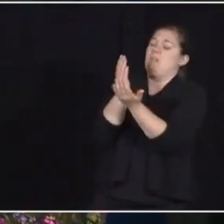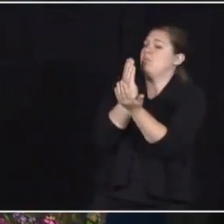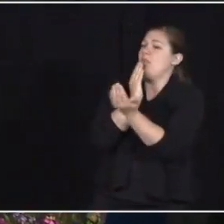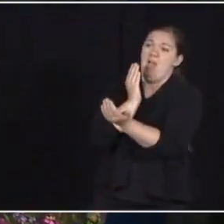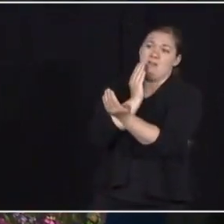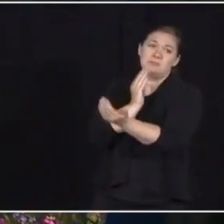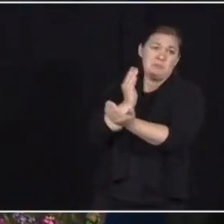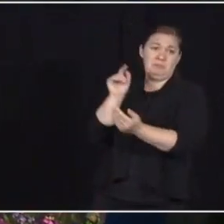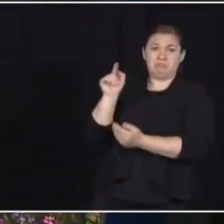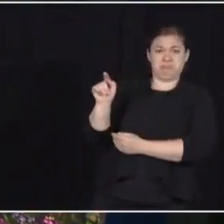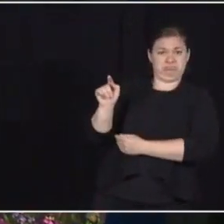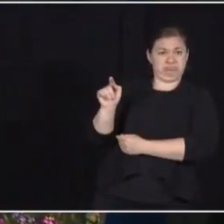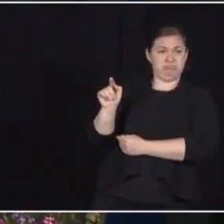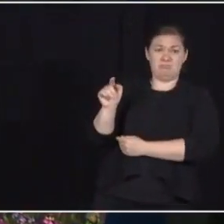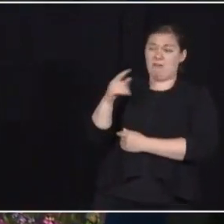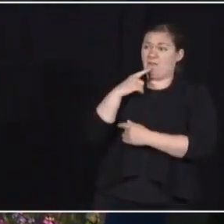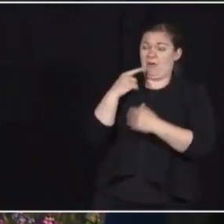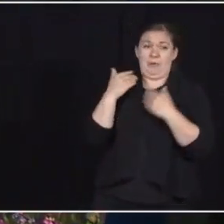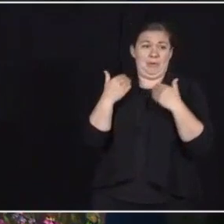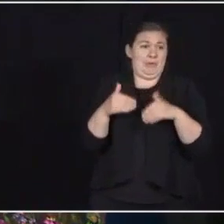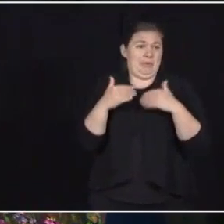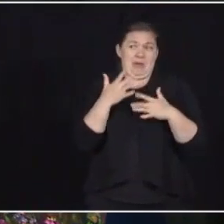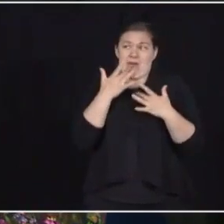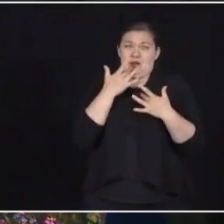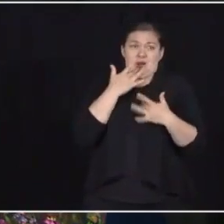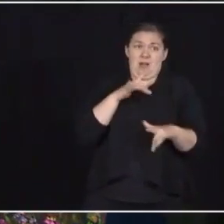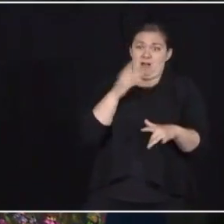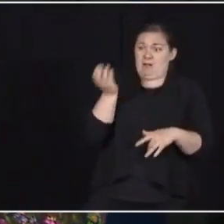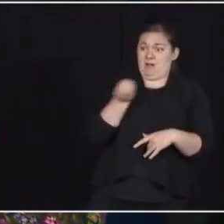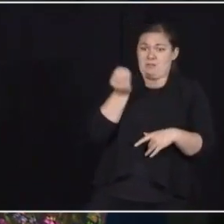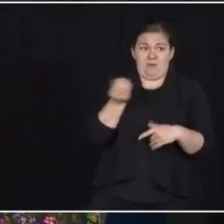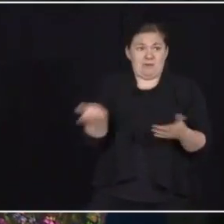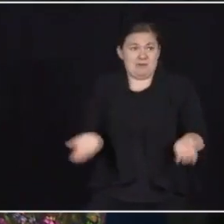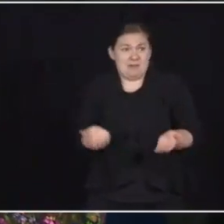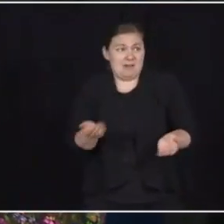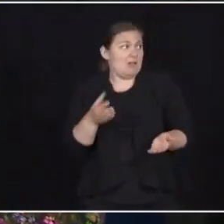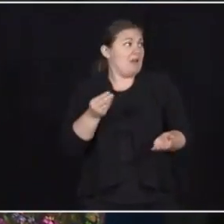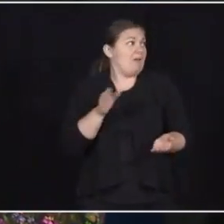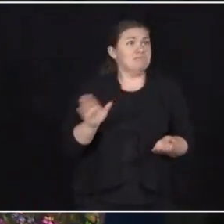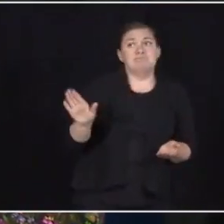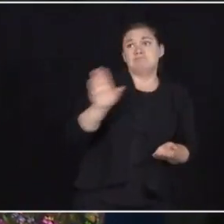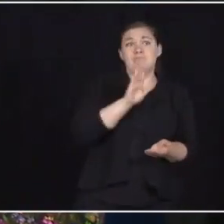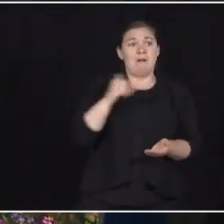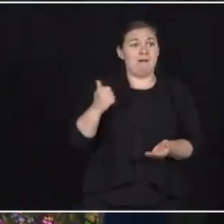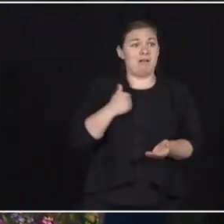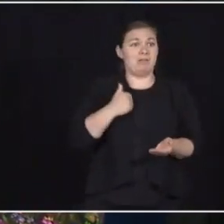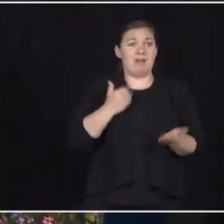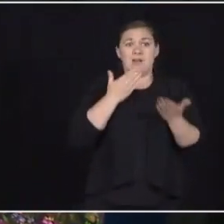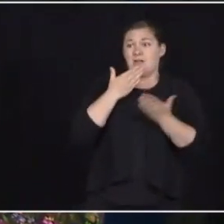Just a shout out to the Rogers family. We are very grateful not only here in Ontario, but right across Canada.